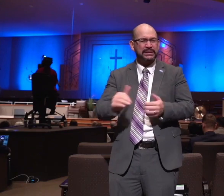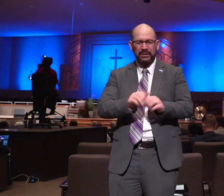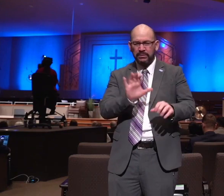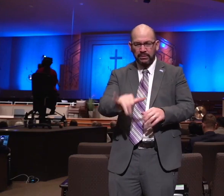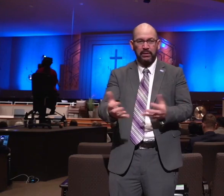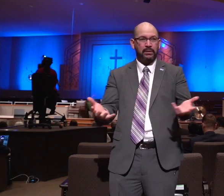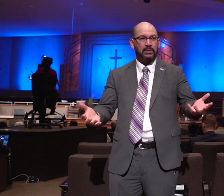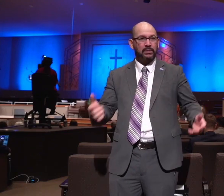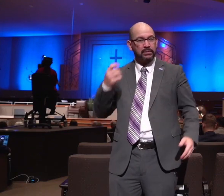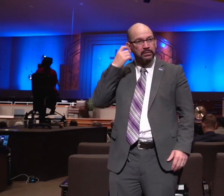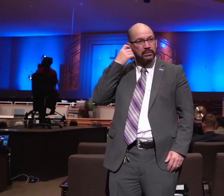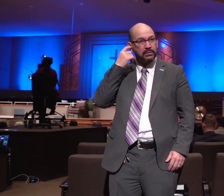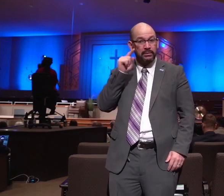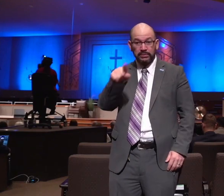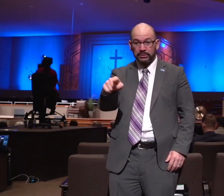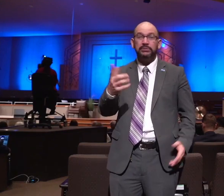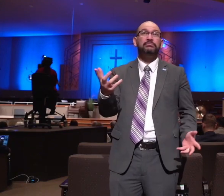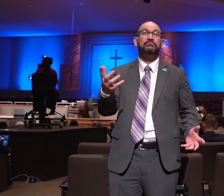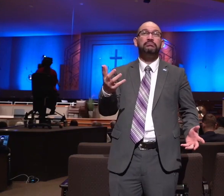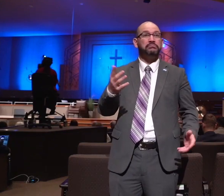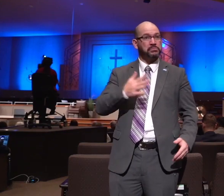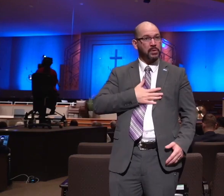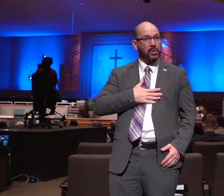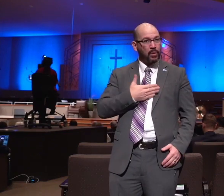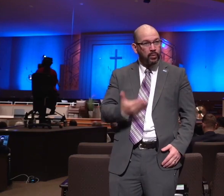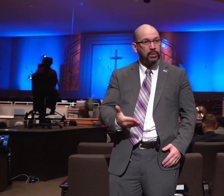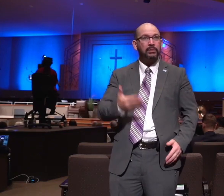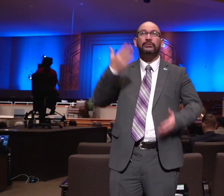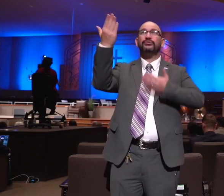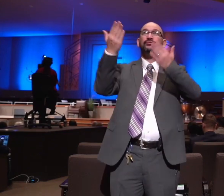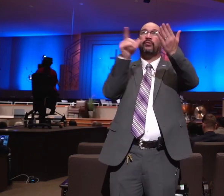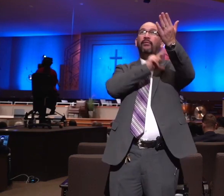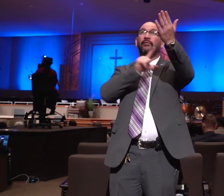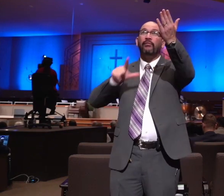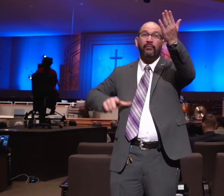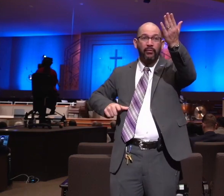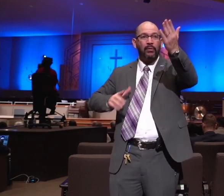running back and forth to the well